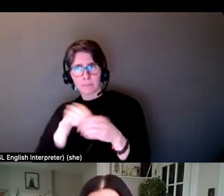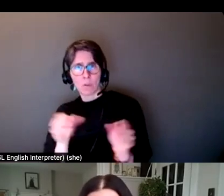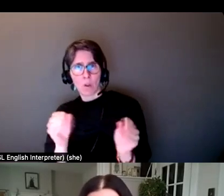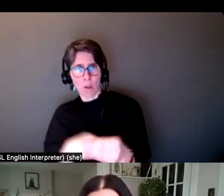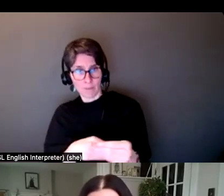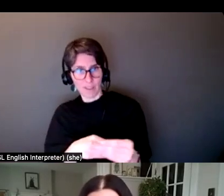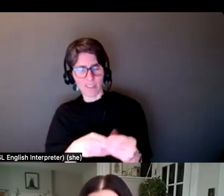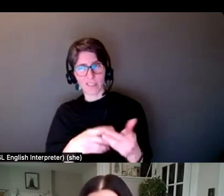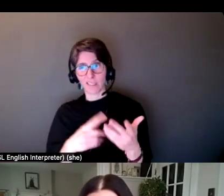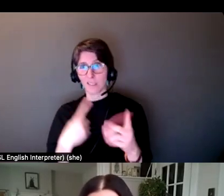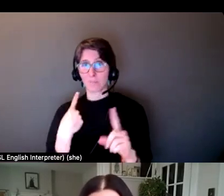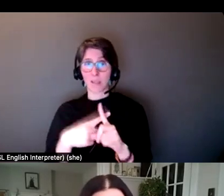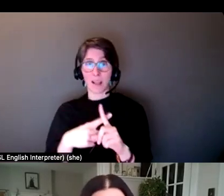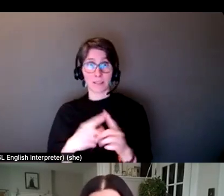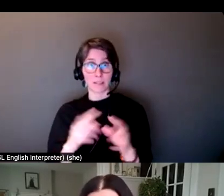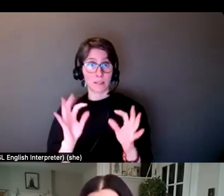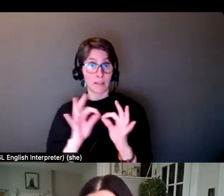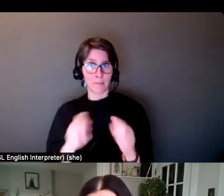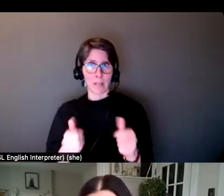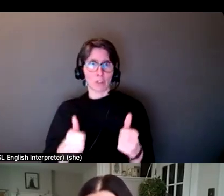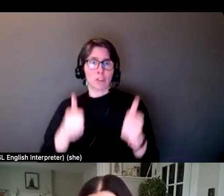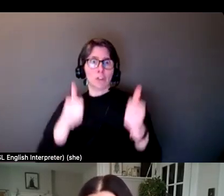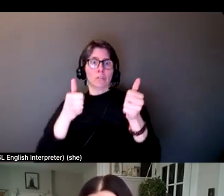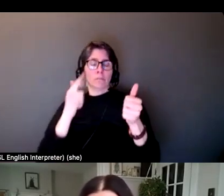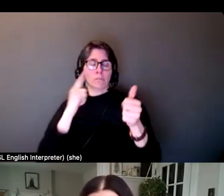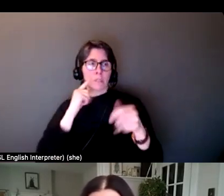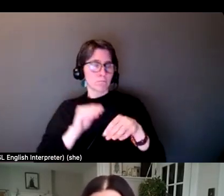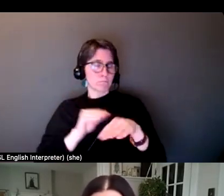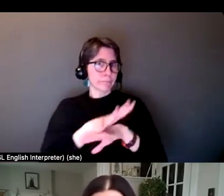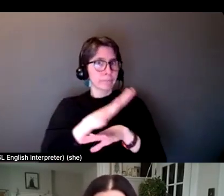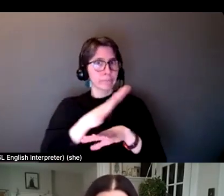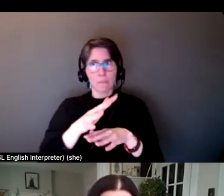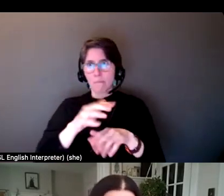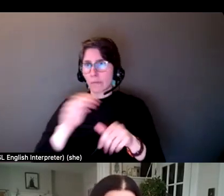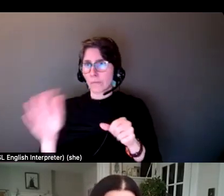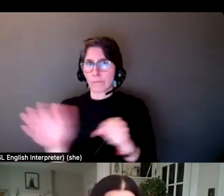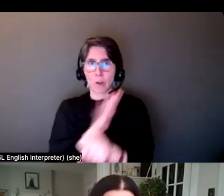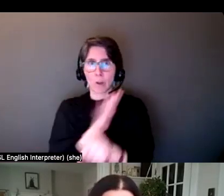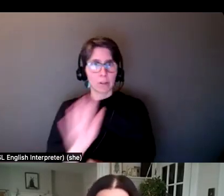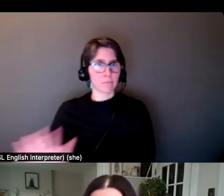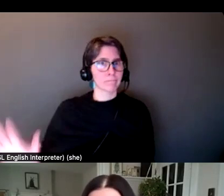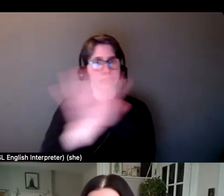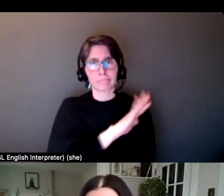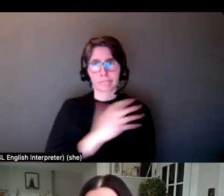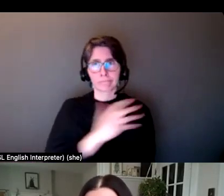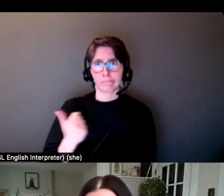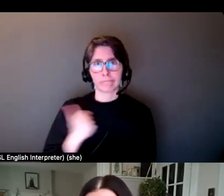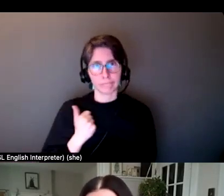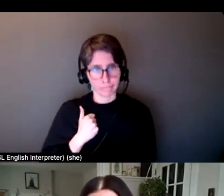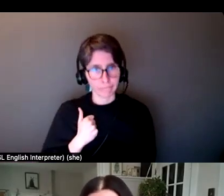years that's really affected everyone and every industry in our country. So, when it became clear